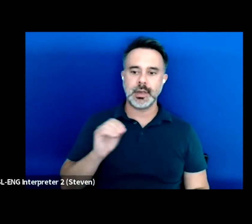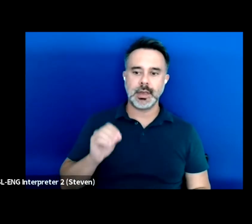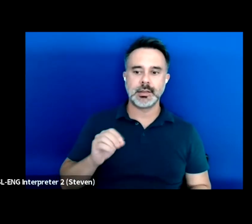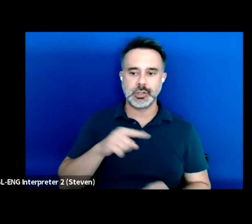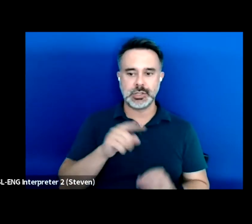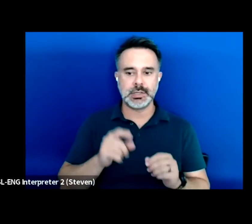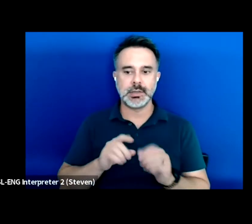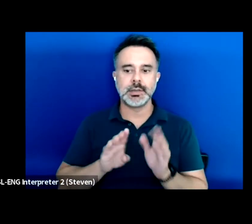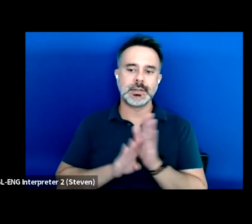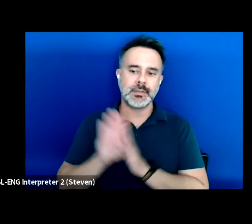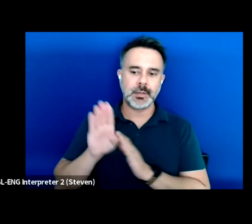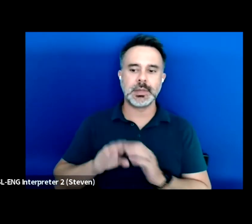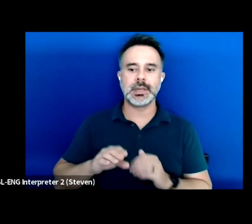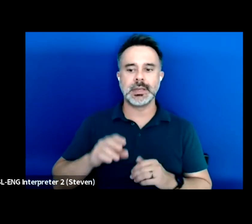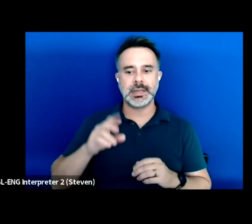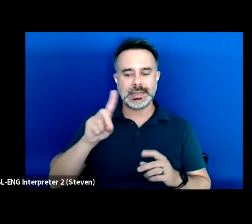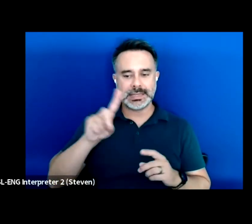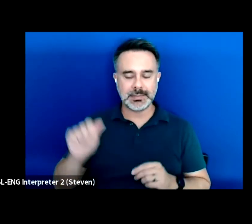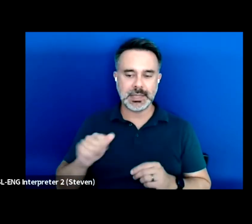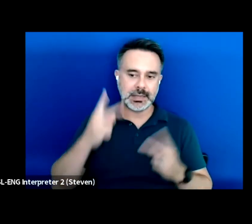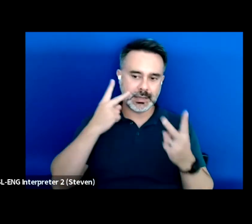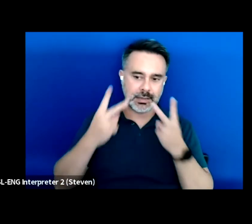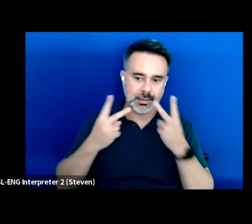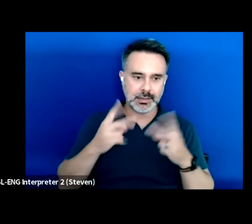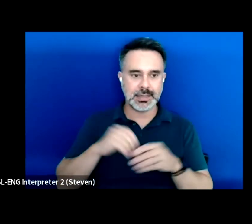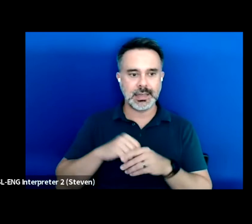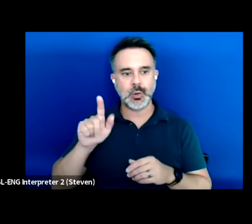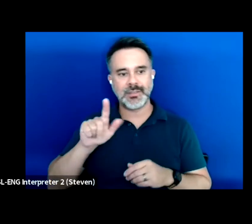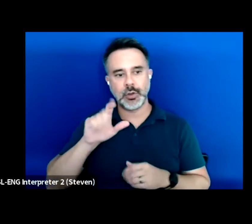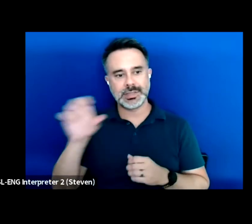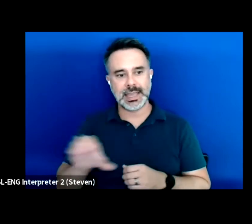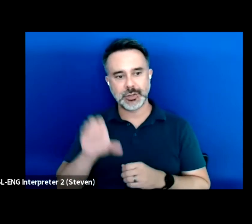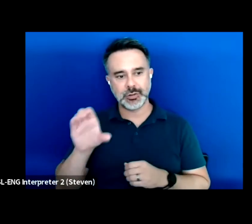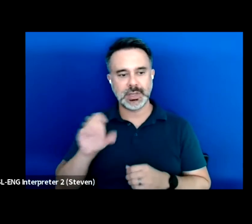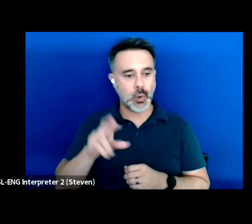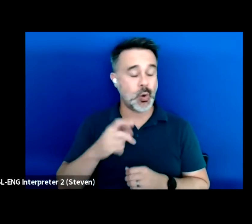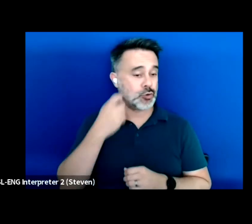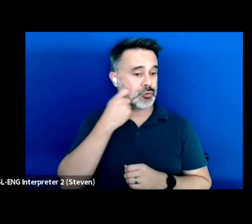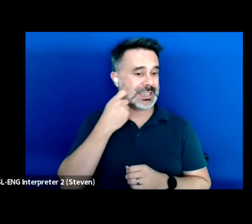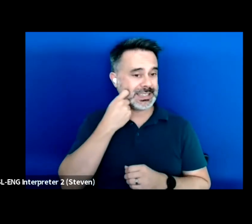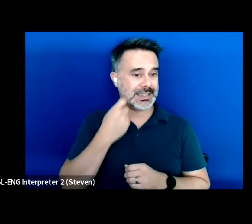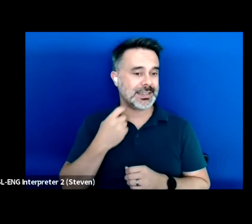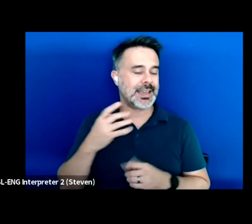And so, without further ado, let's dive in, whiskers first. I'm passing it over to you, Jonny.